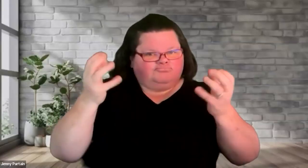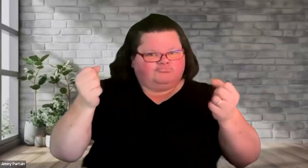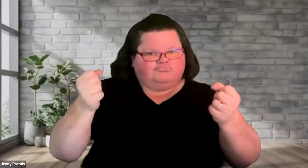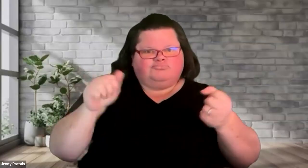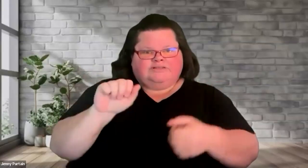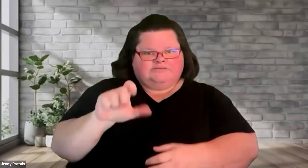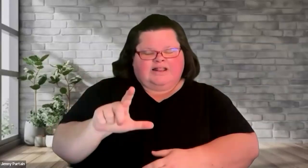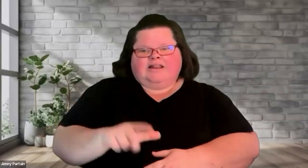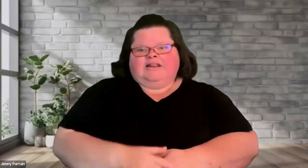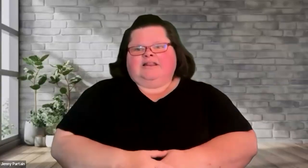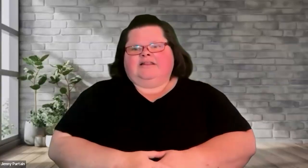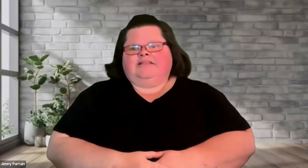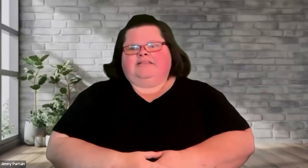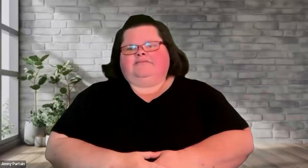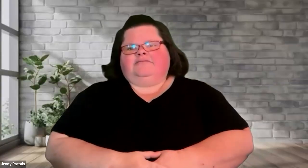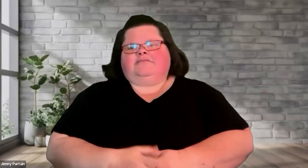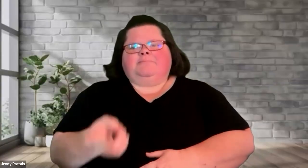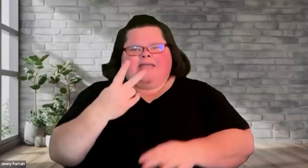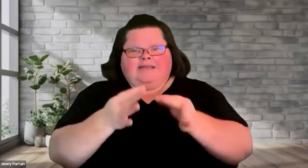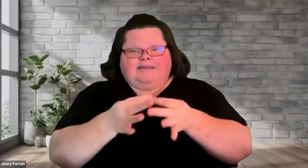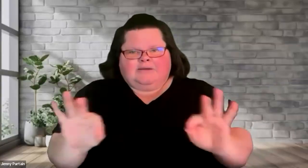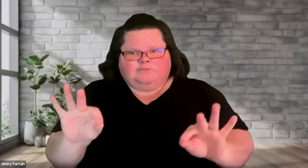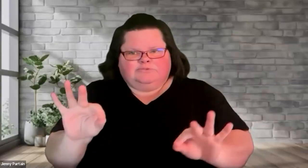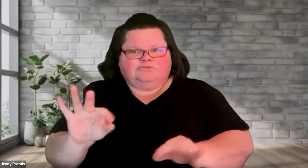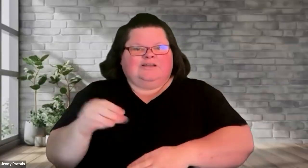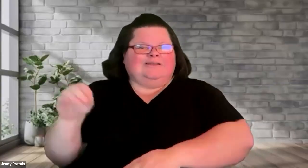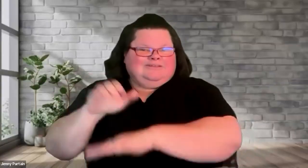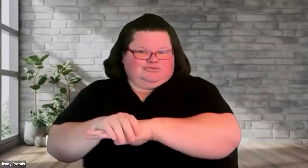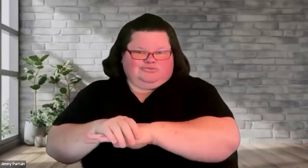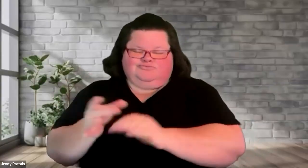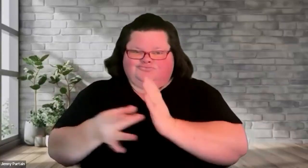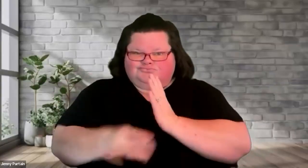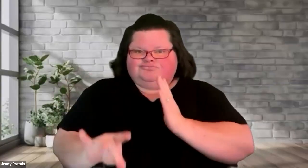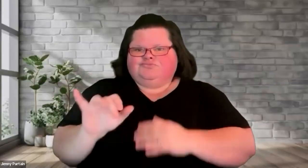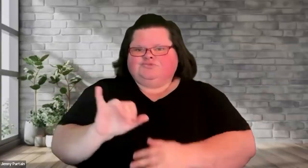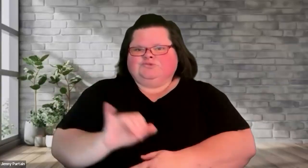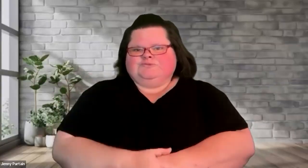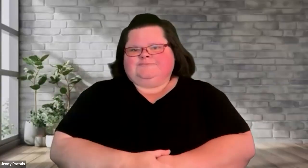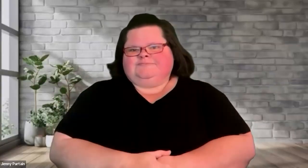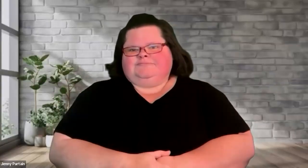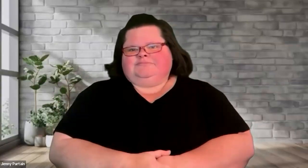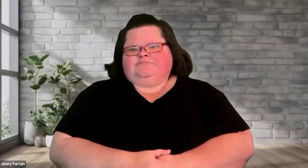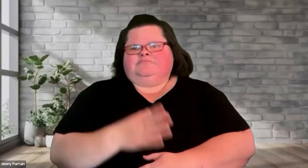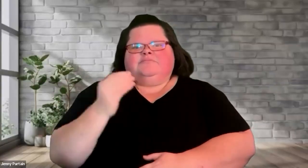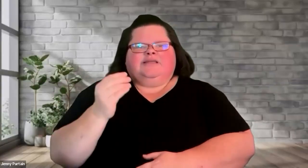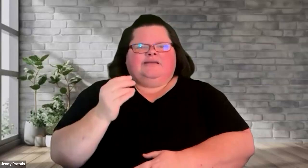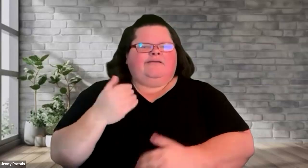These experts would be fluent in ASL. They would be bilingual and fluent in English.